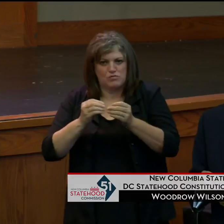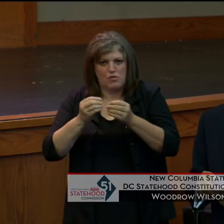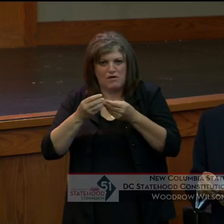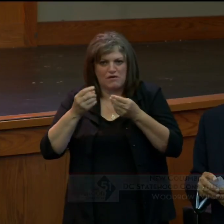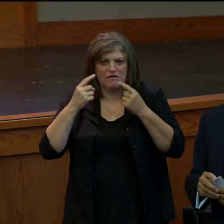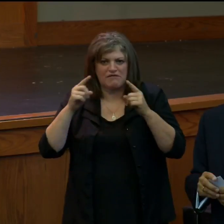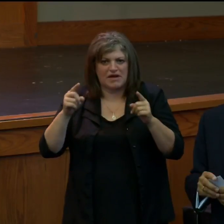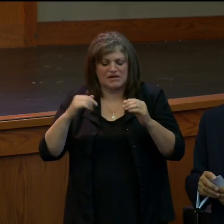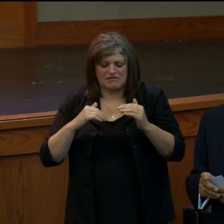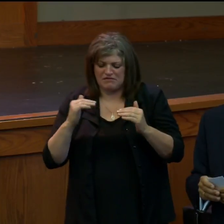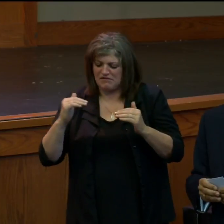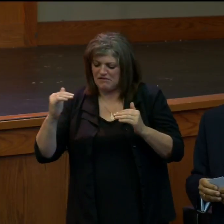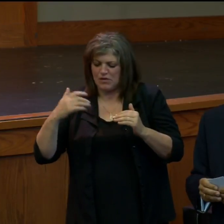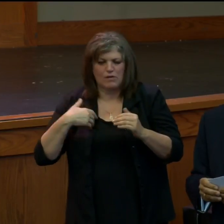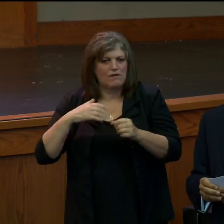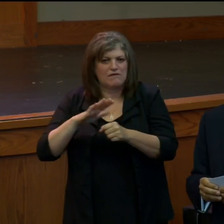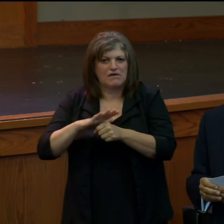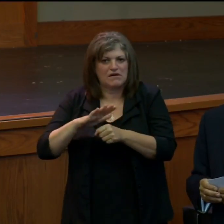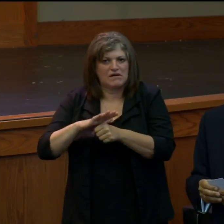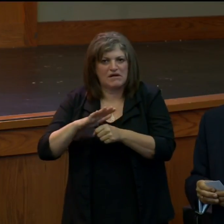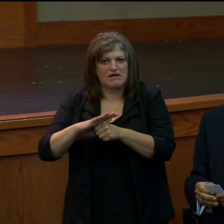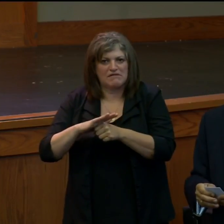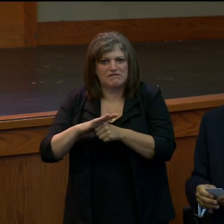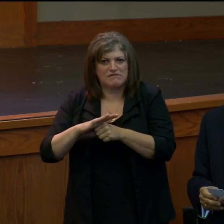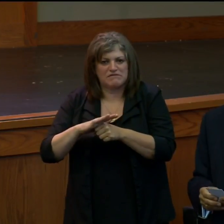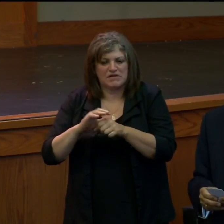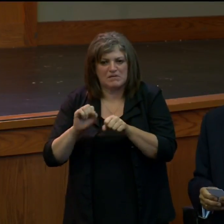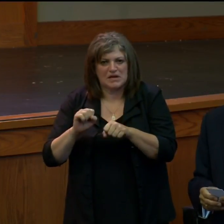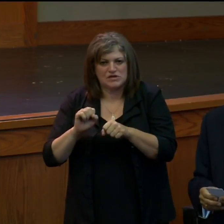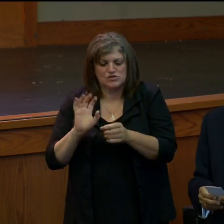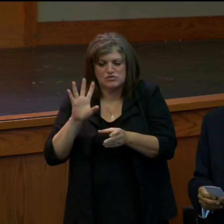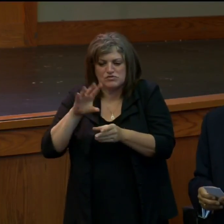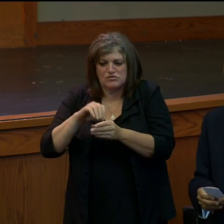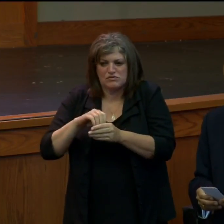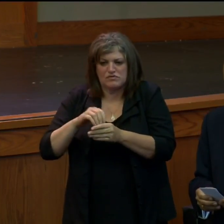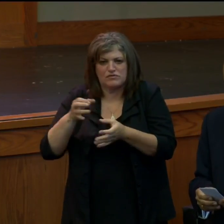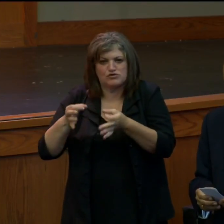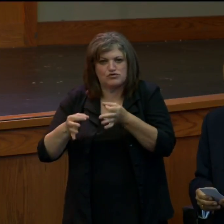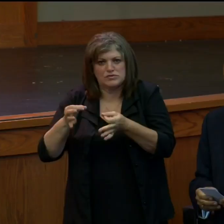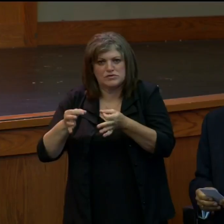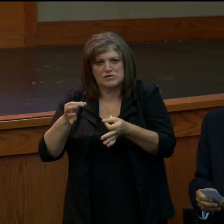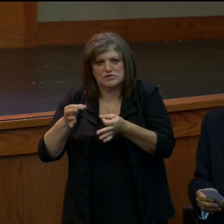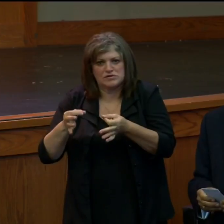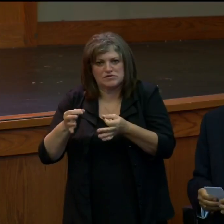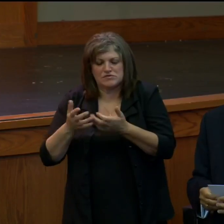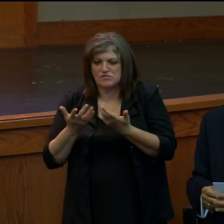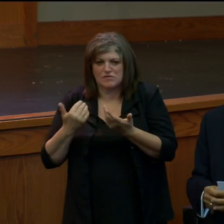WE JUST DON'T HAVE ENOUGH CAPACITY TO ENGAGE JUDICIAL DECISION MAKING.